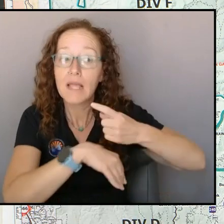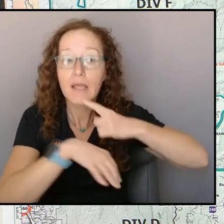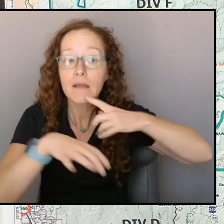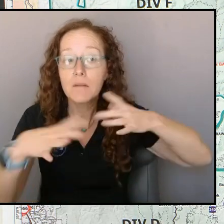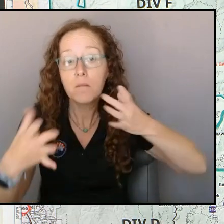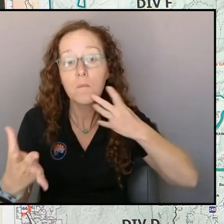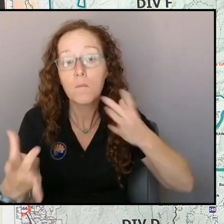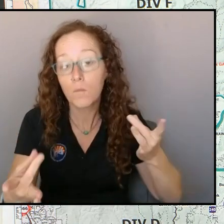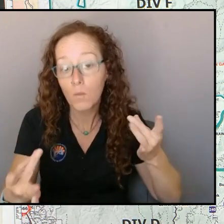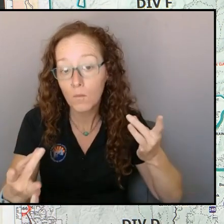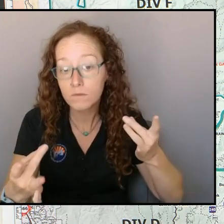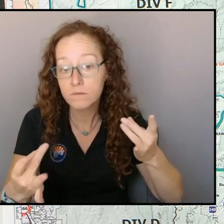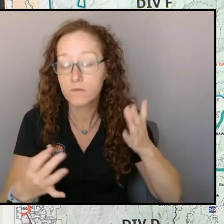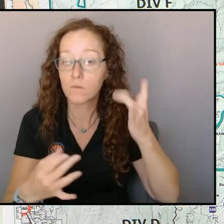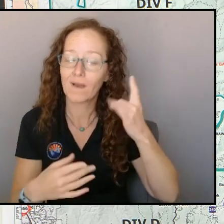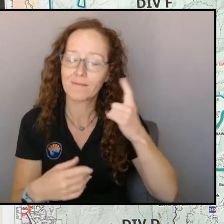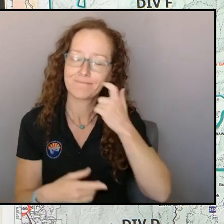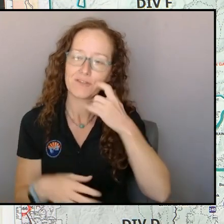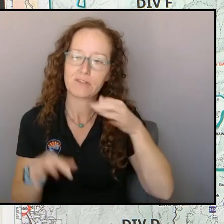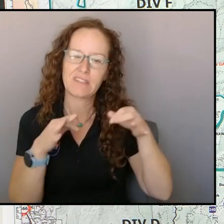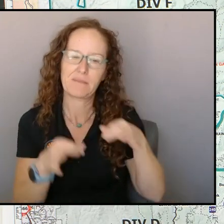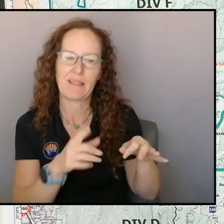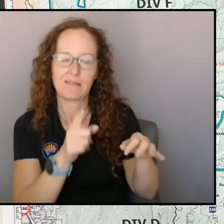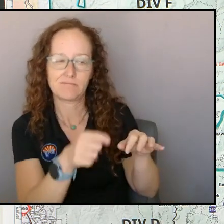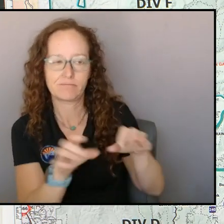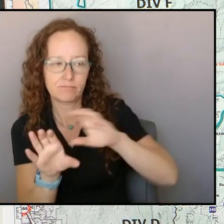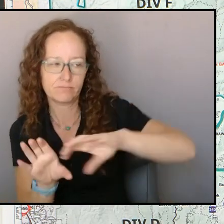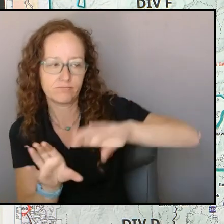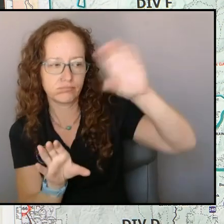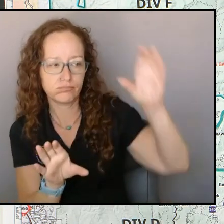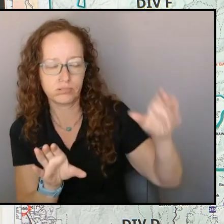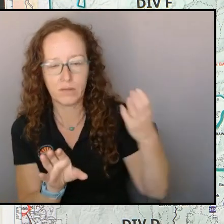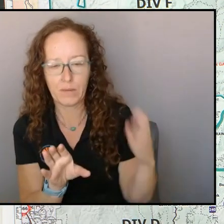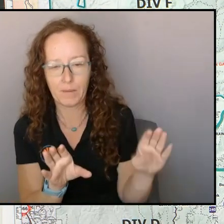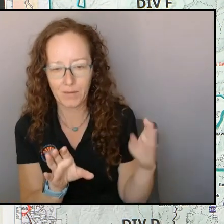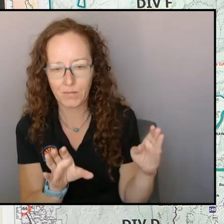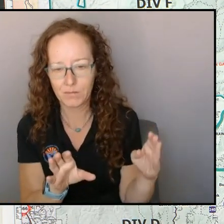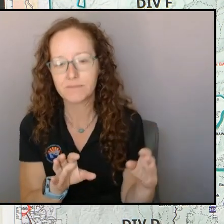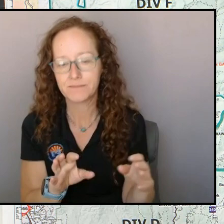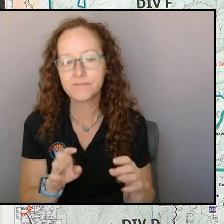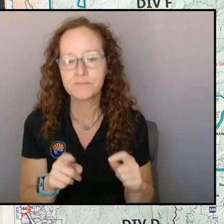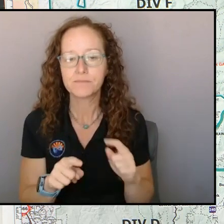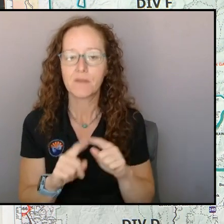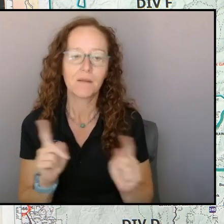you've seen on the graphic that we looked at a little bit earlier. But we're still not going to be looking at getting